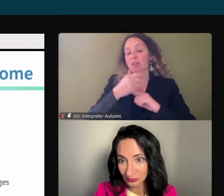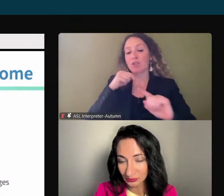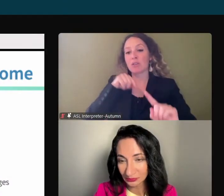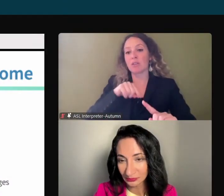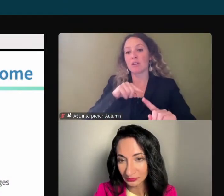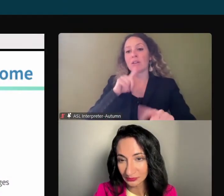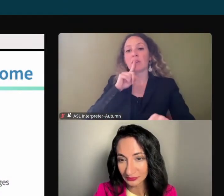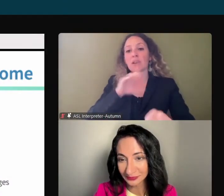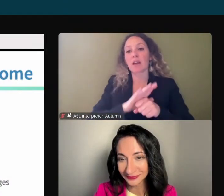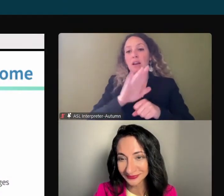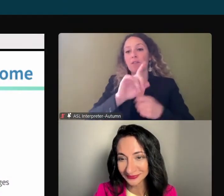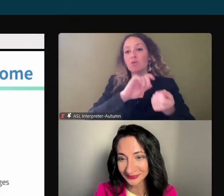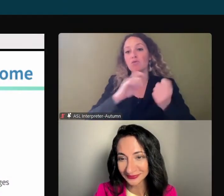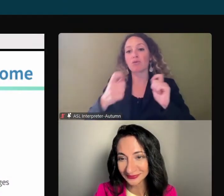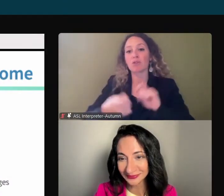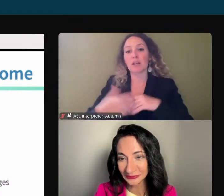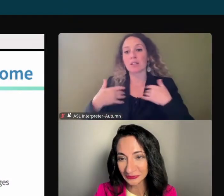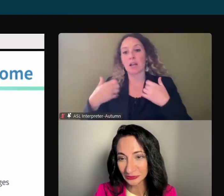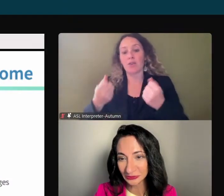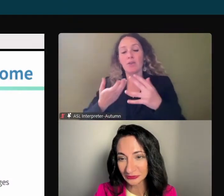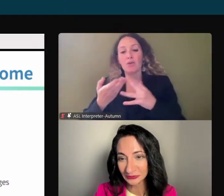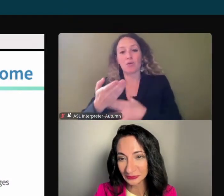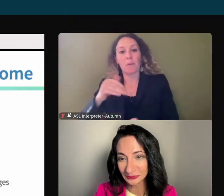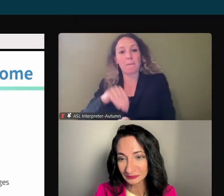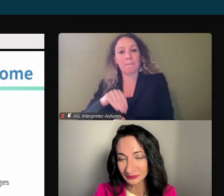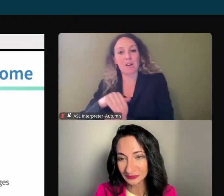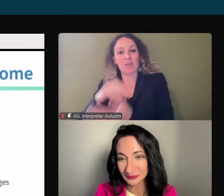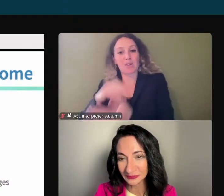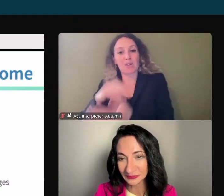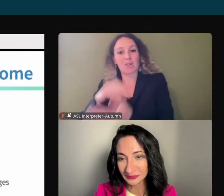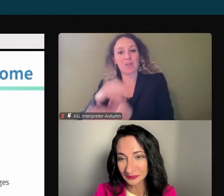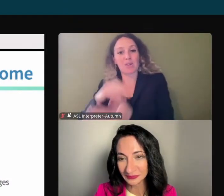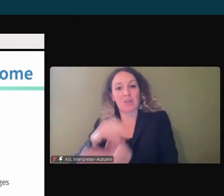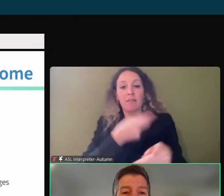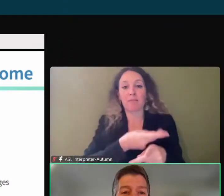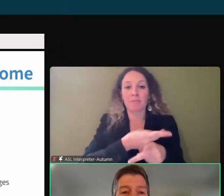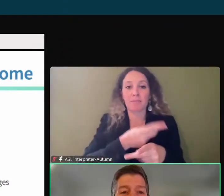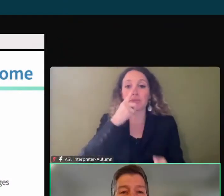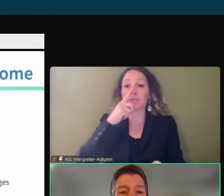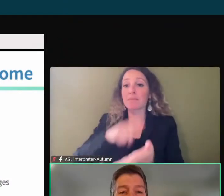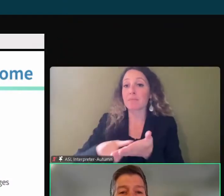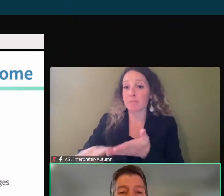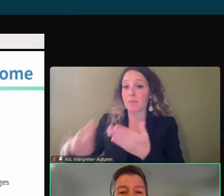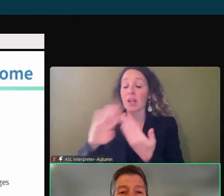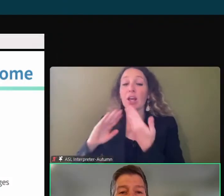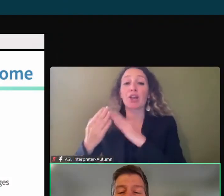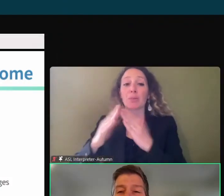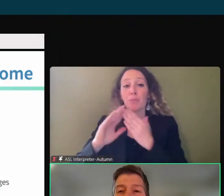health through medical education, healthcare, and community collaborations.